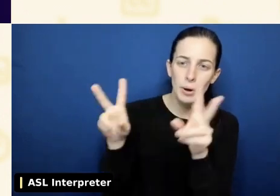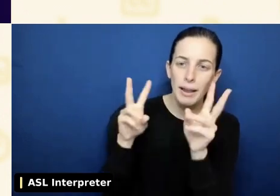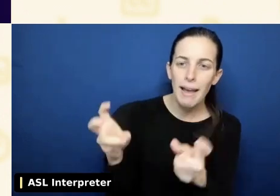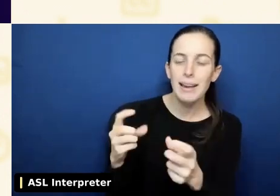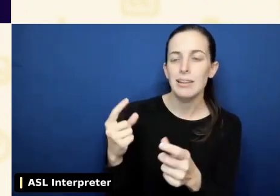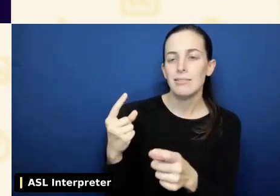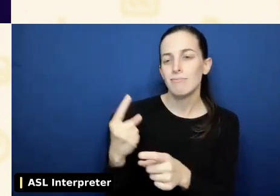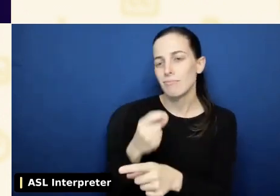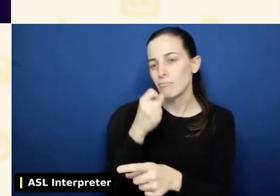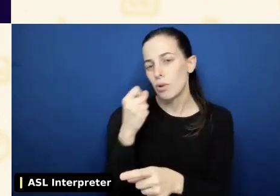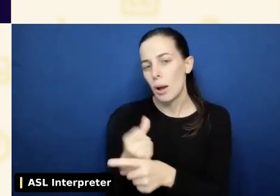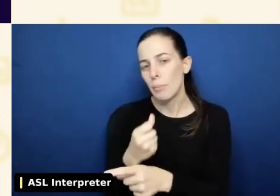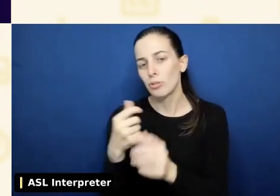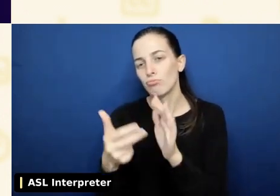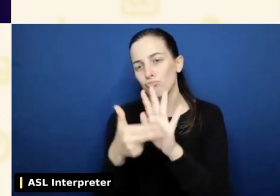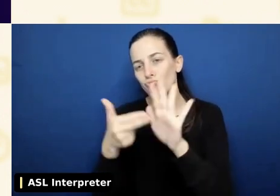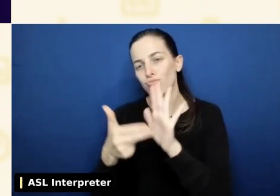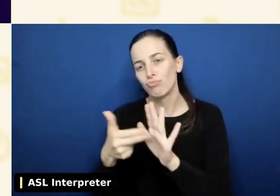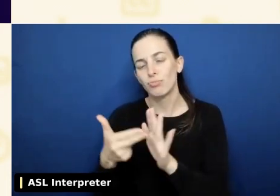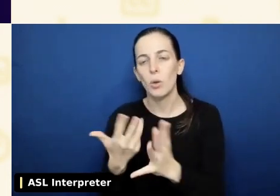and highlighting different elements on the page.